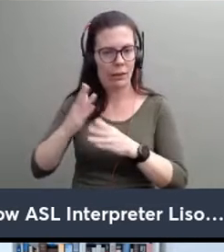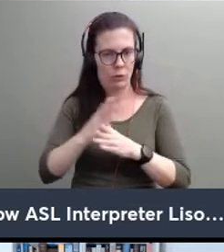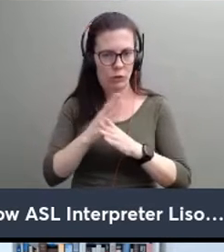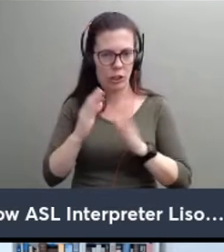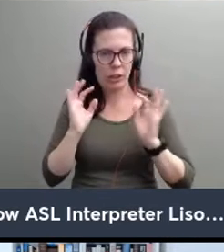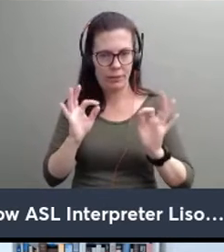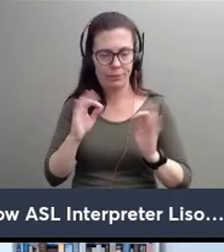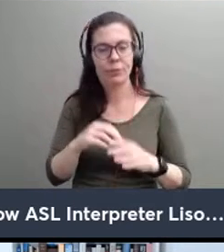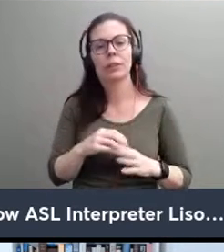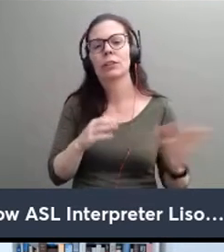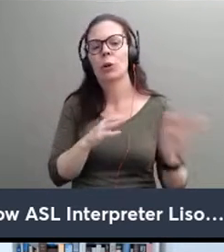So let's go to the second step.